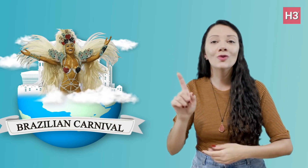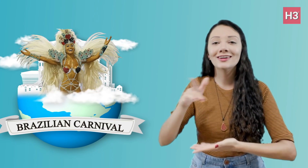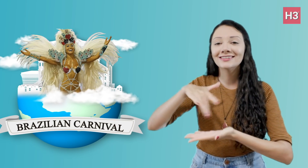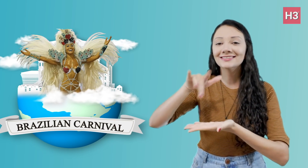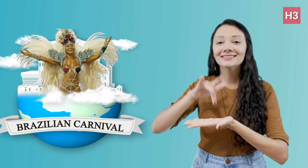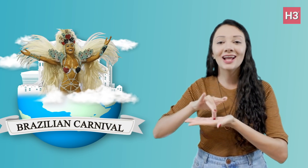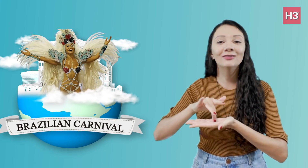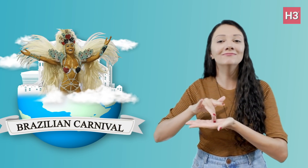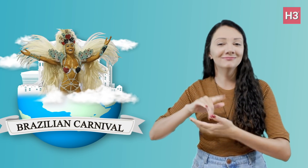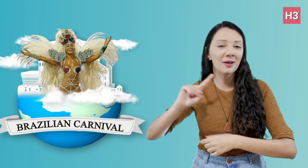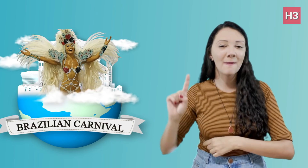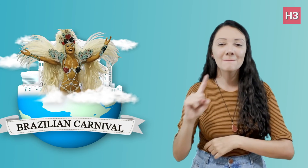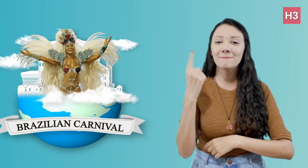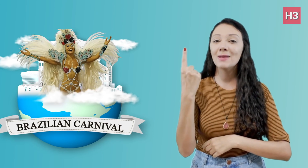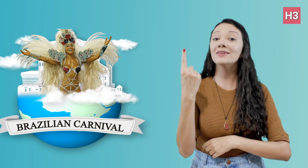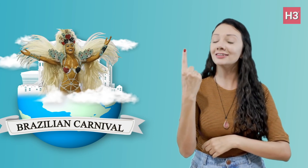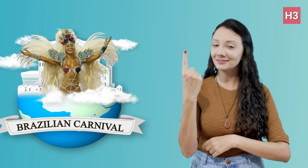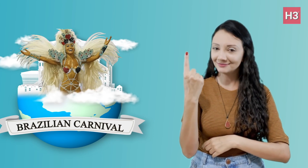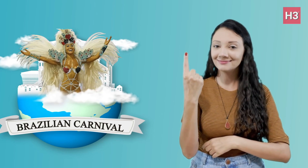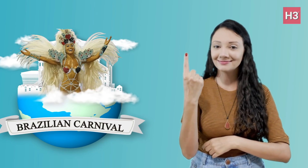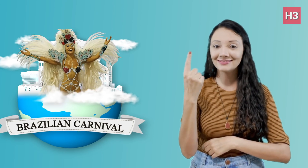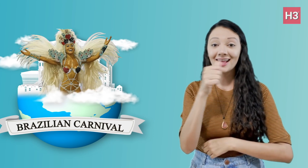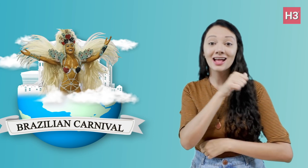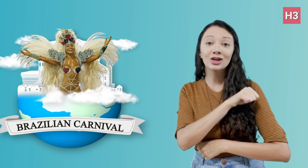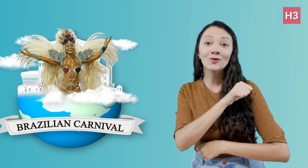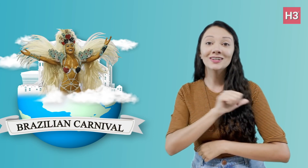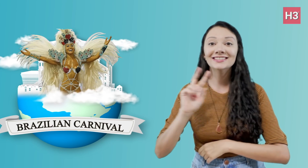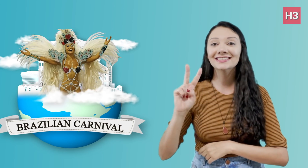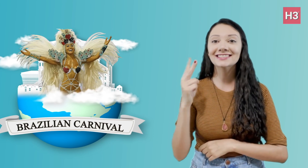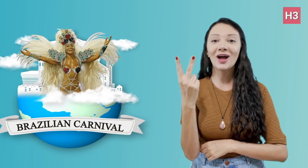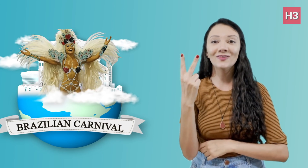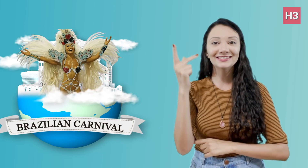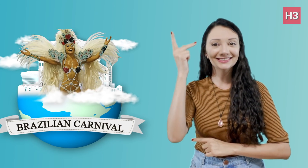but the most popular festival is in Rio de Janeiro,